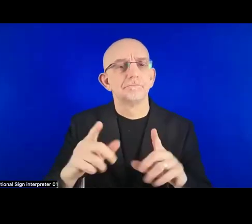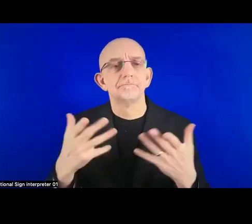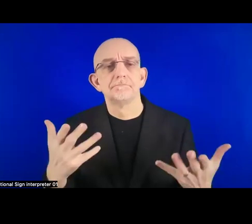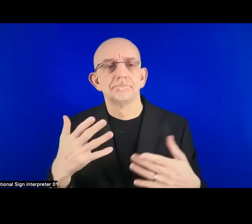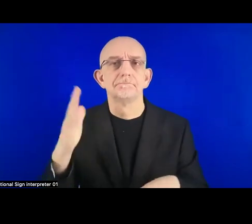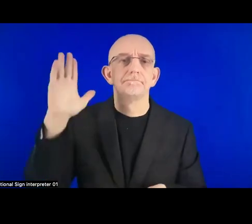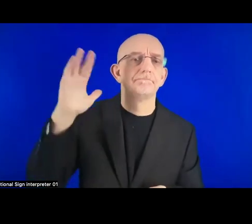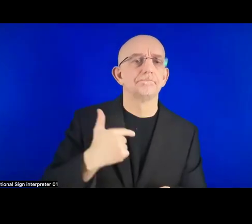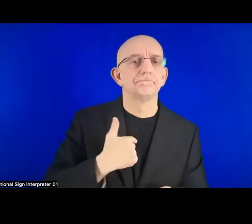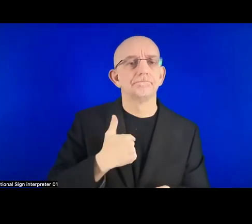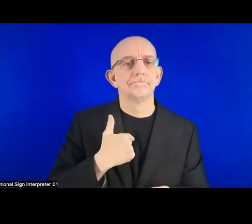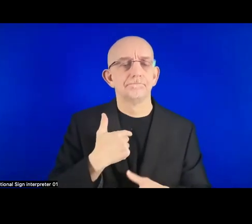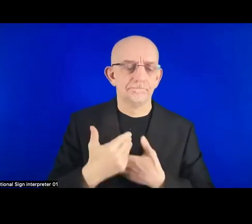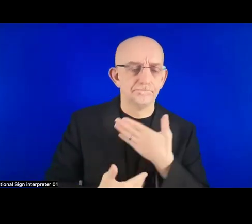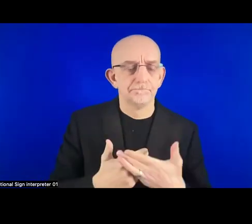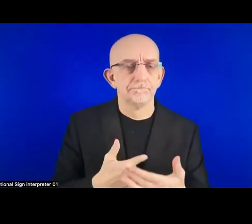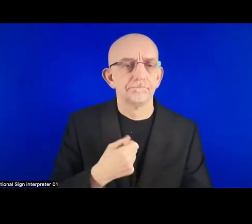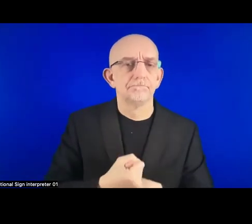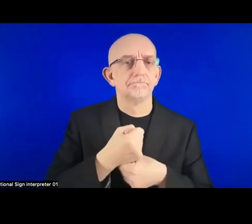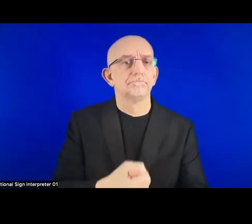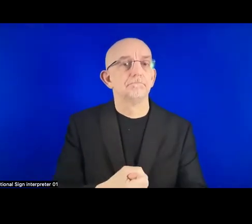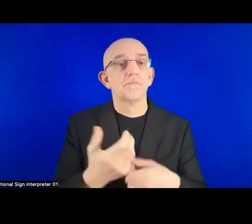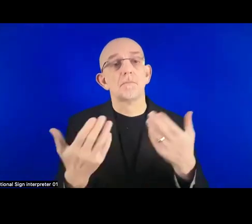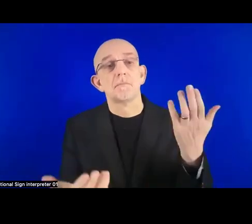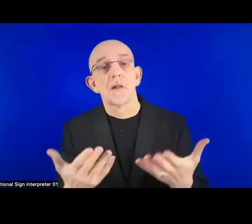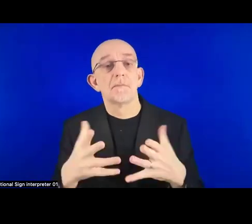families of persons with intellectual disabilities and other types of organisations